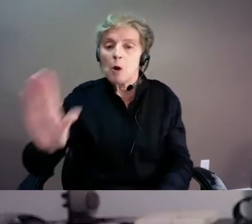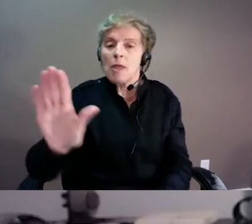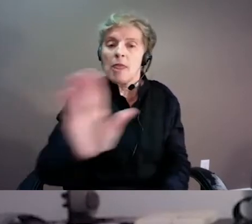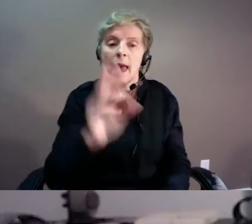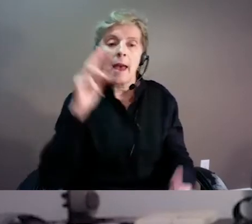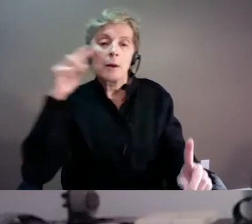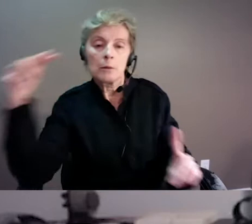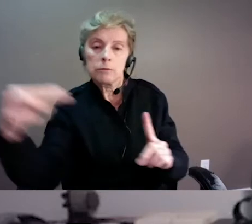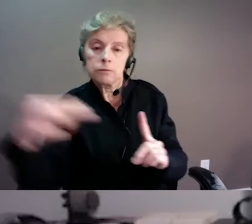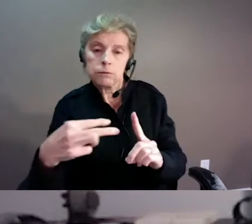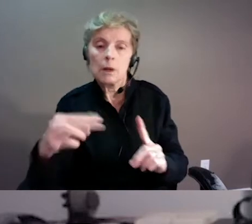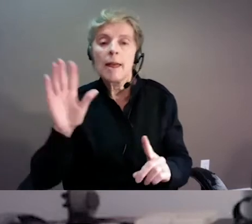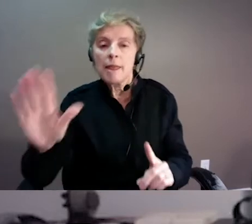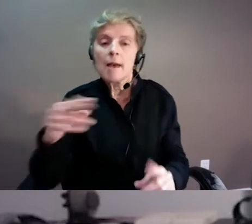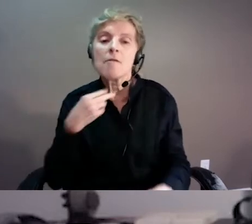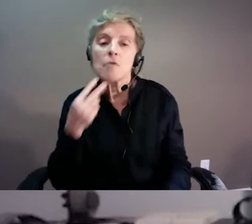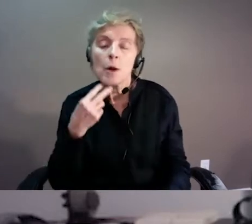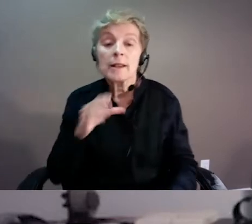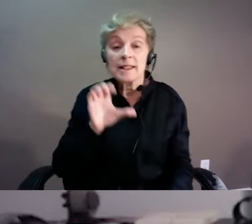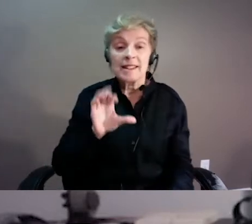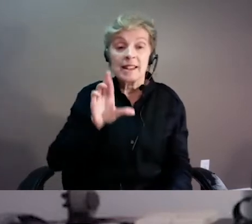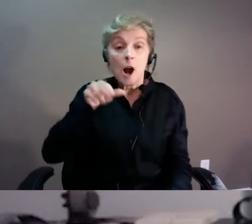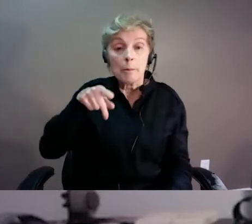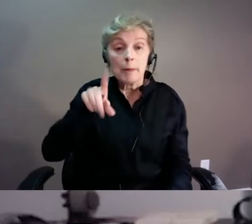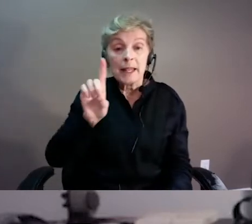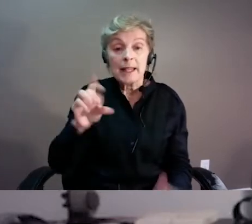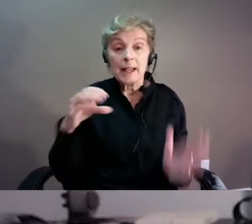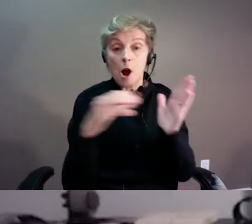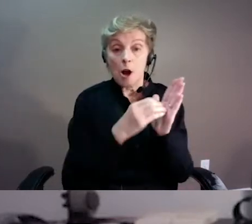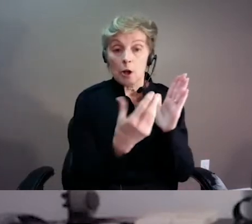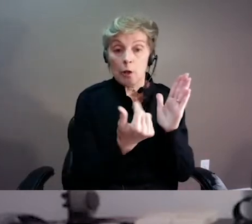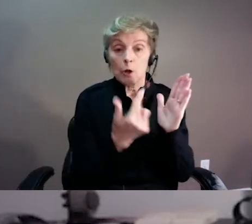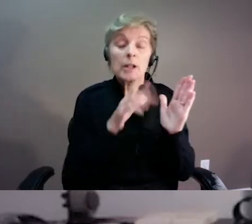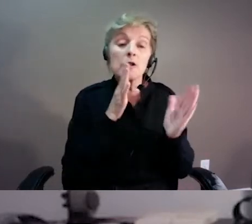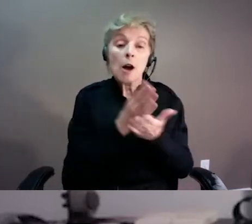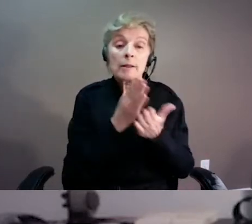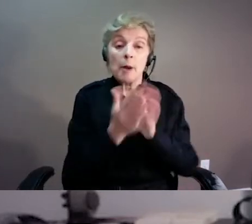The CRPD in Article 33, talks about domestic monitoring, it talks about a human rights